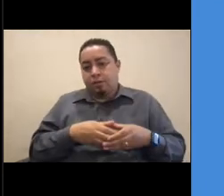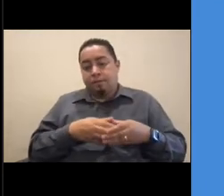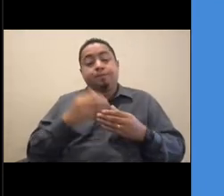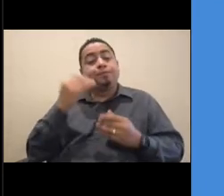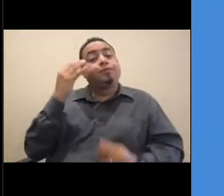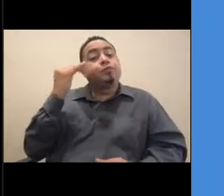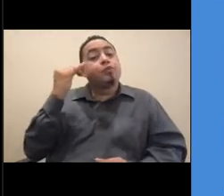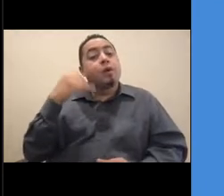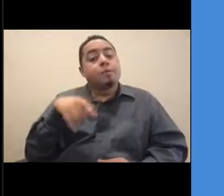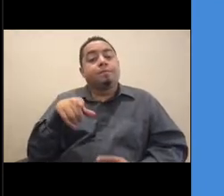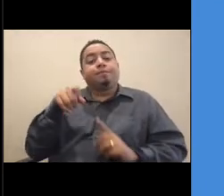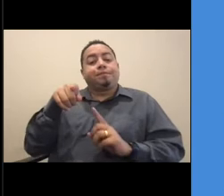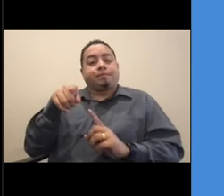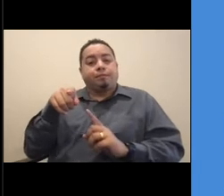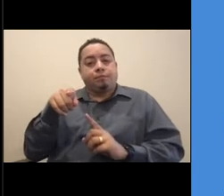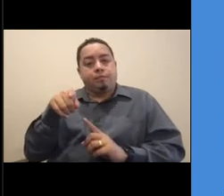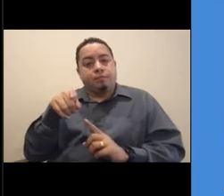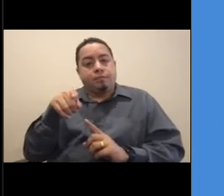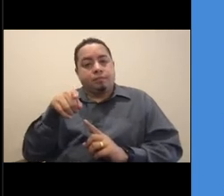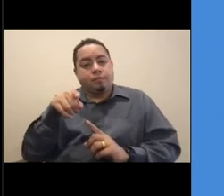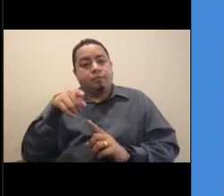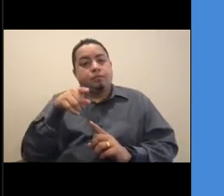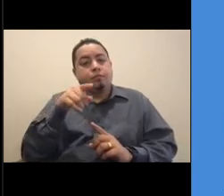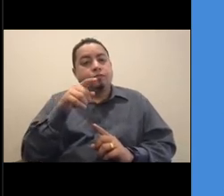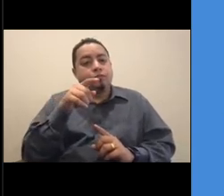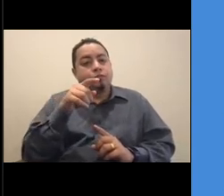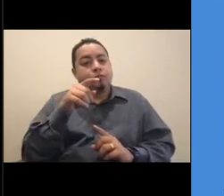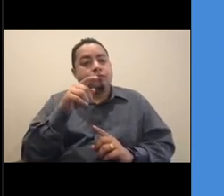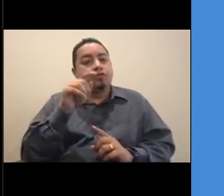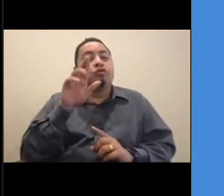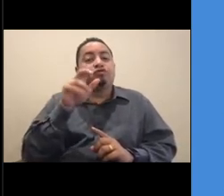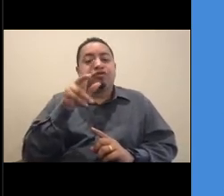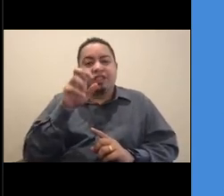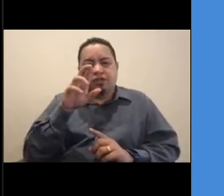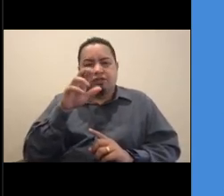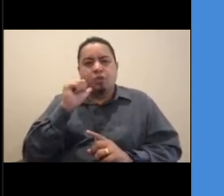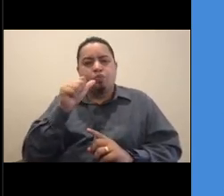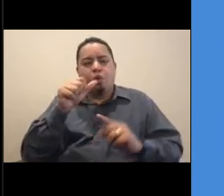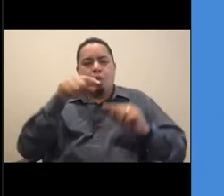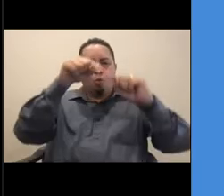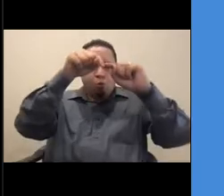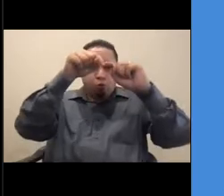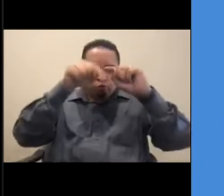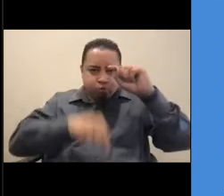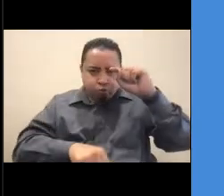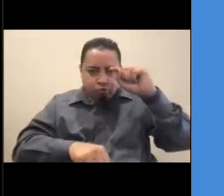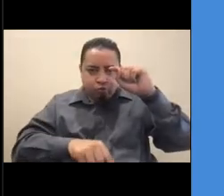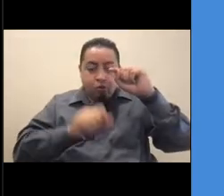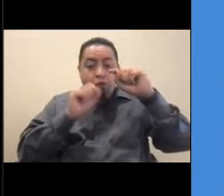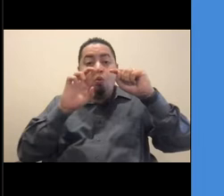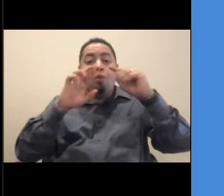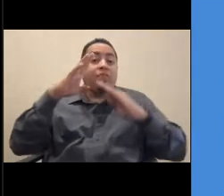the receiver doesn't get, you know, either it doesn't sit on the bottom, and it also doesn't get overexposed